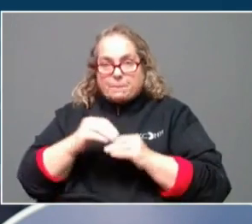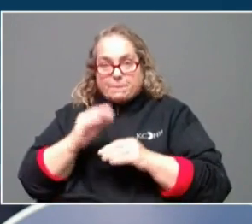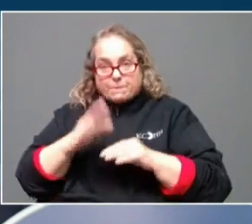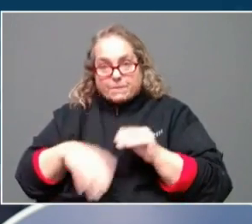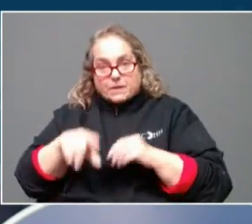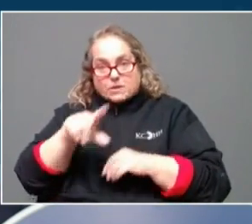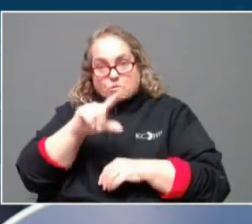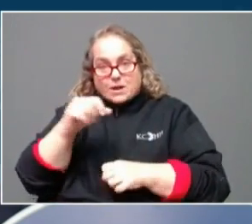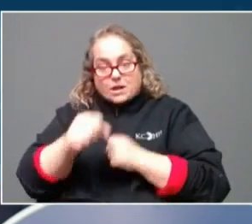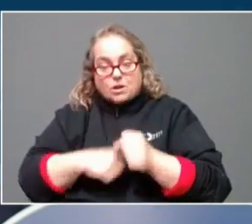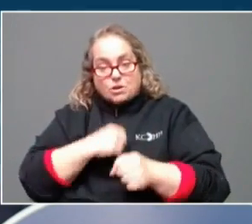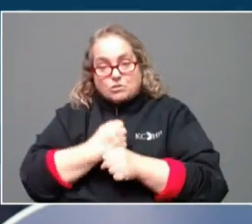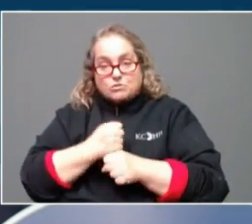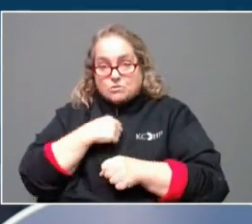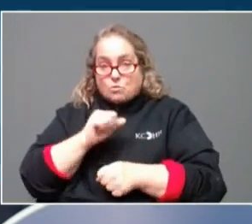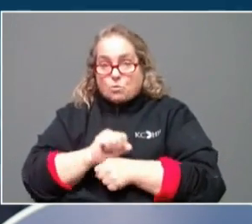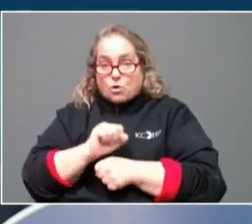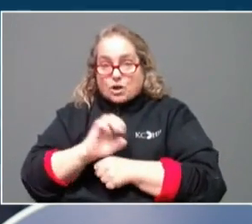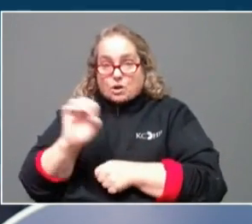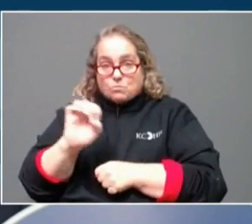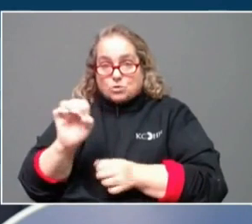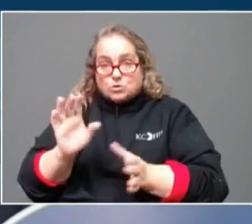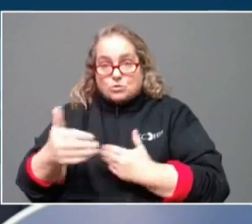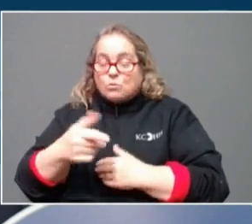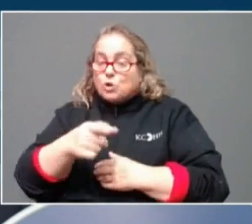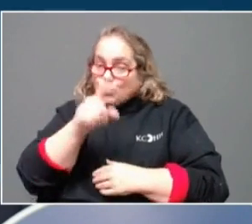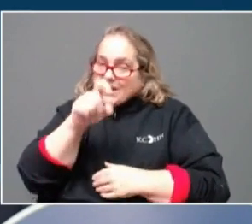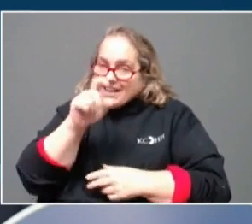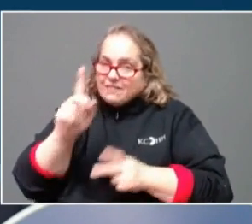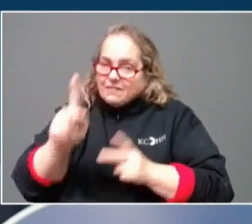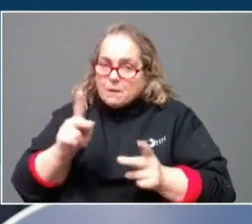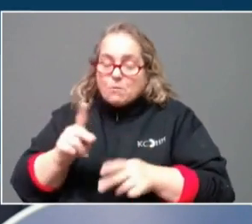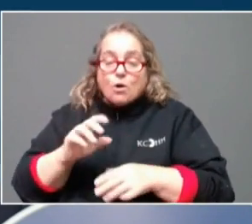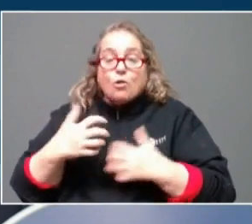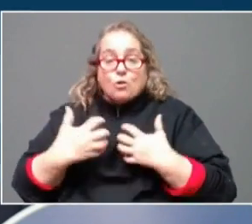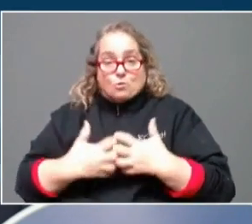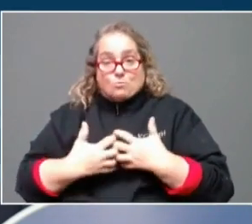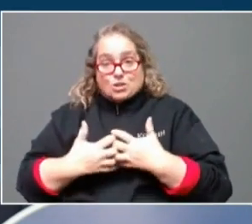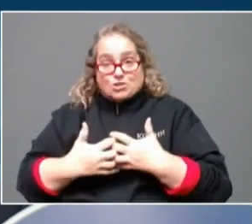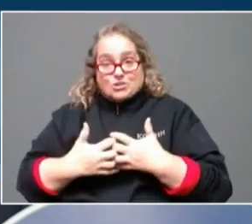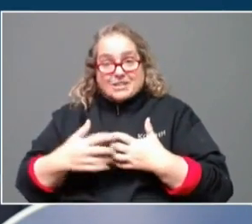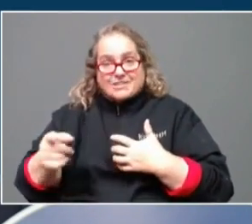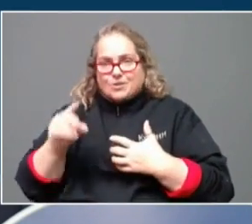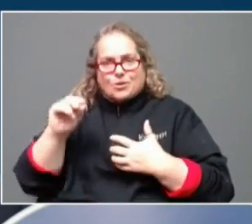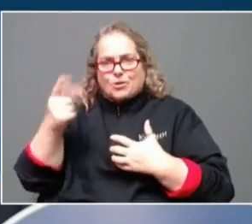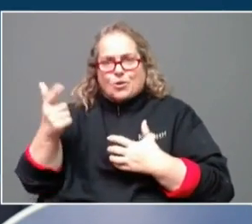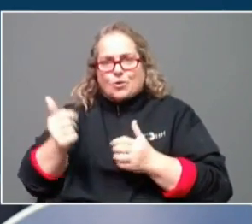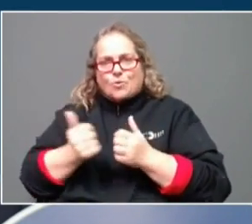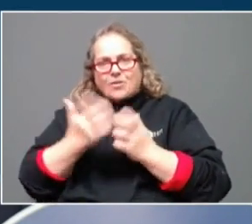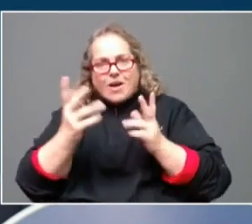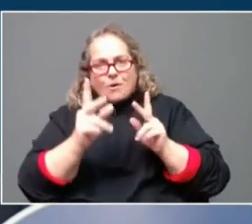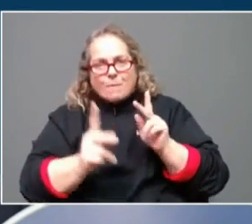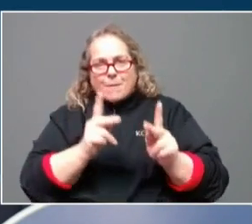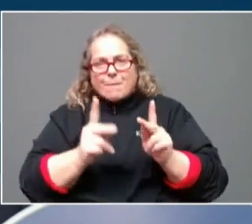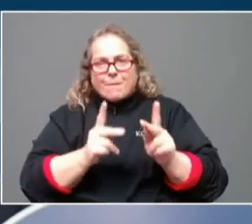physician. Let me just assure you you need the people. The machines don't do any good without the people. And so these are two news articles. I was